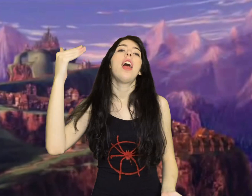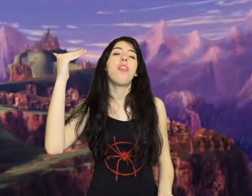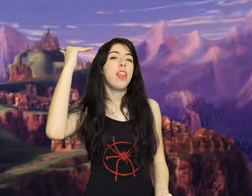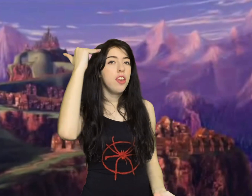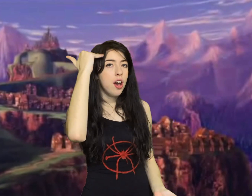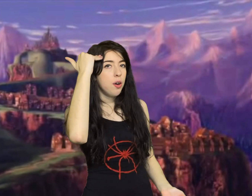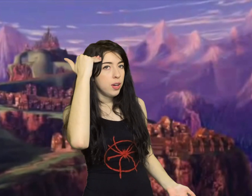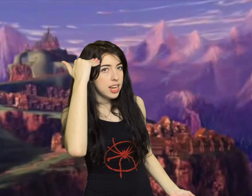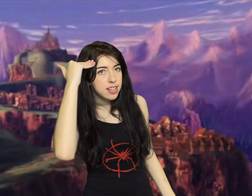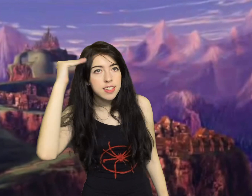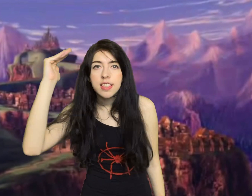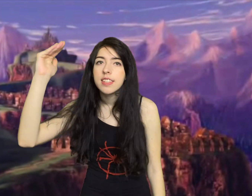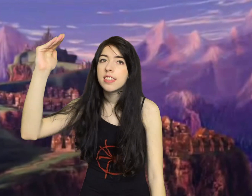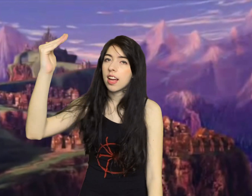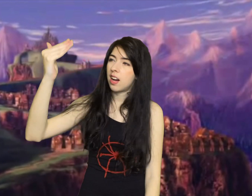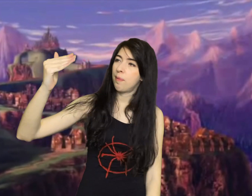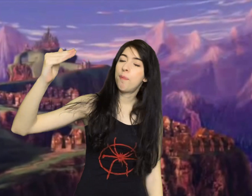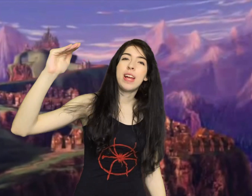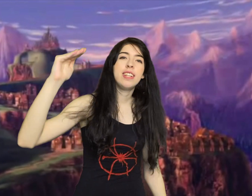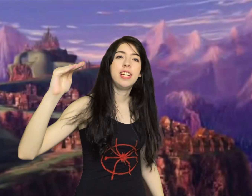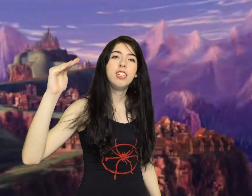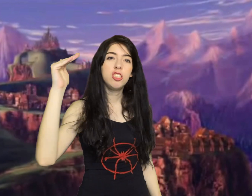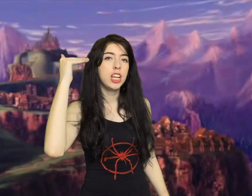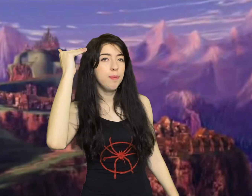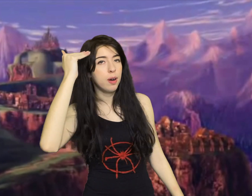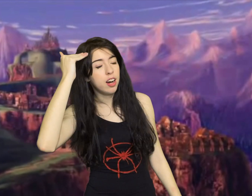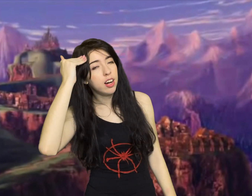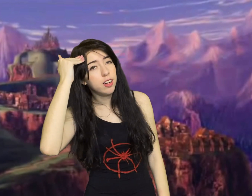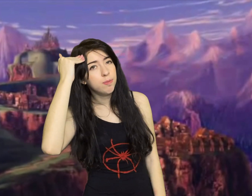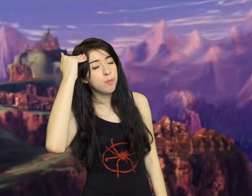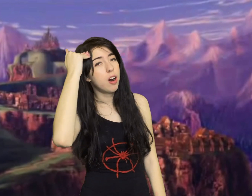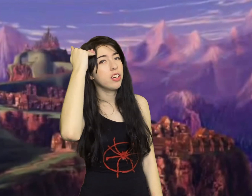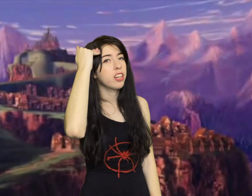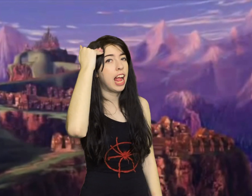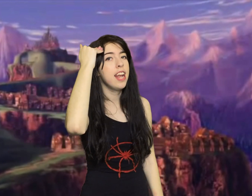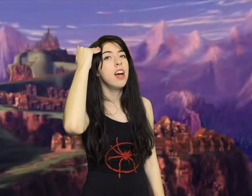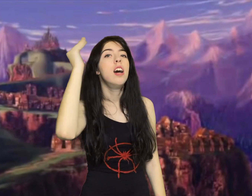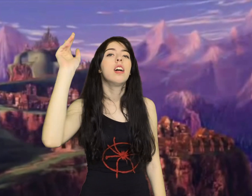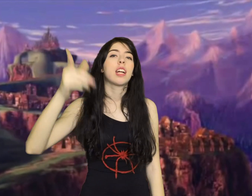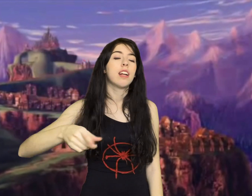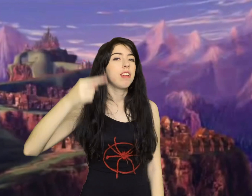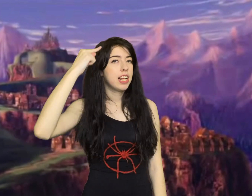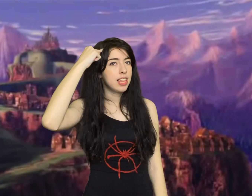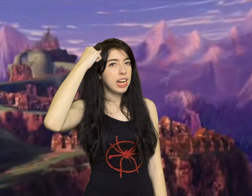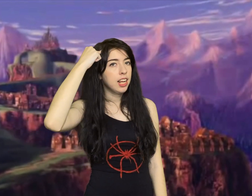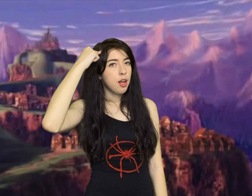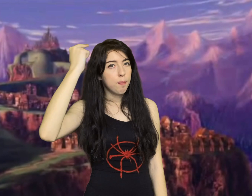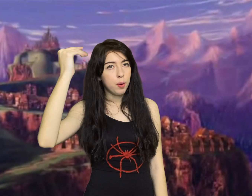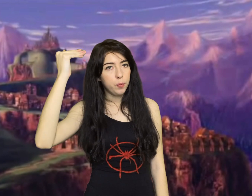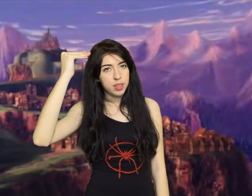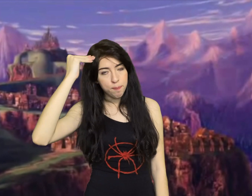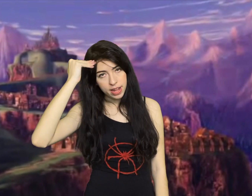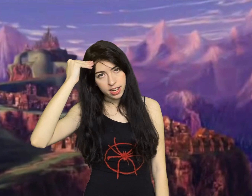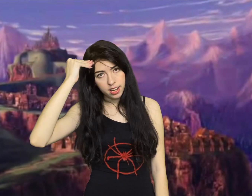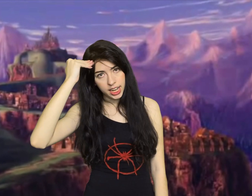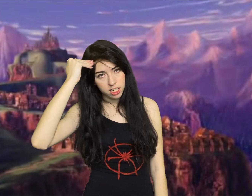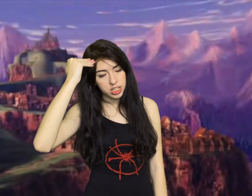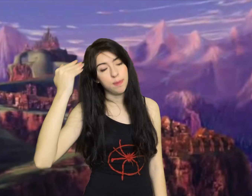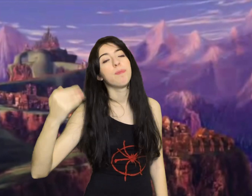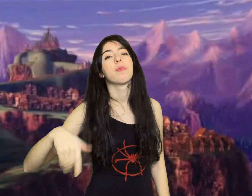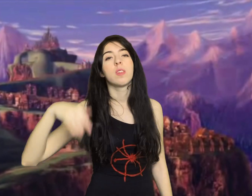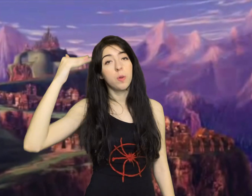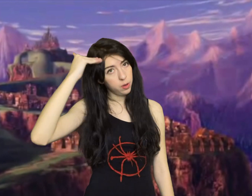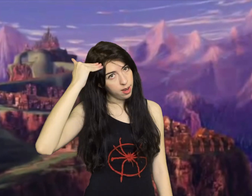and then KNOW is this um bent hand shape um on your head kind of like think but with a bent handshape so KNOW